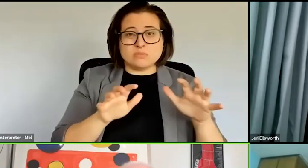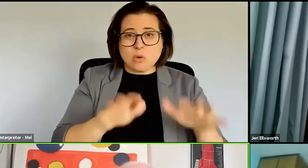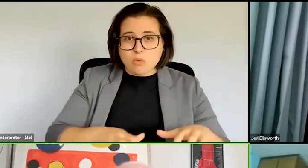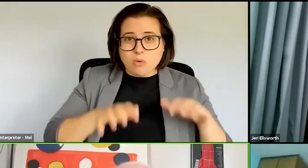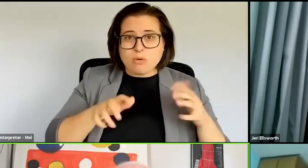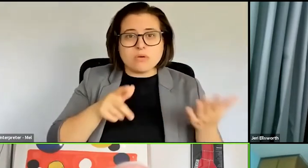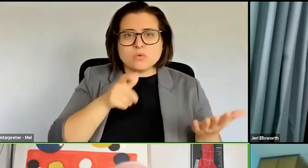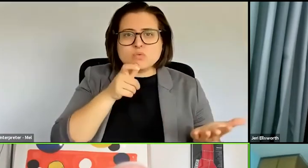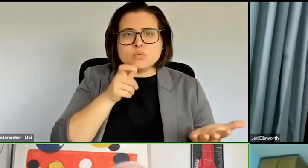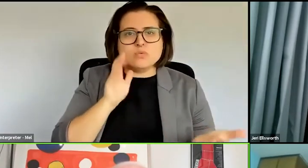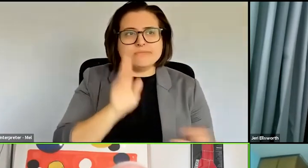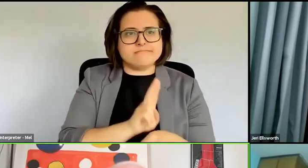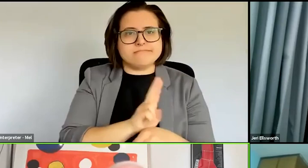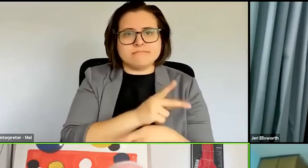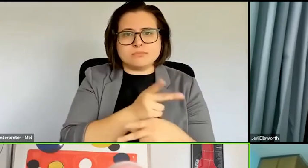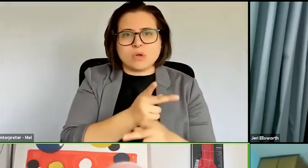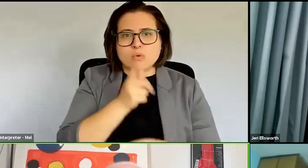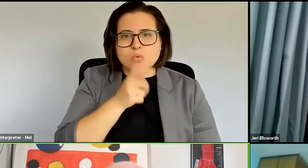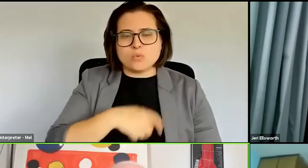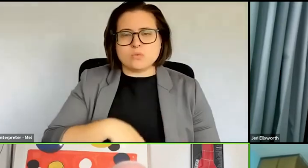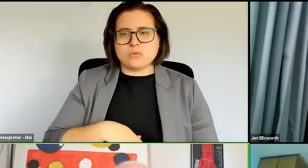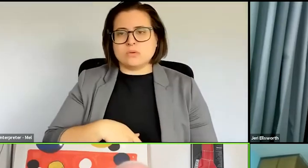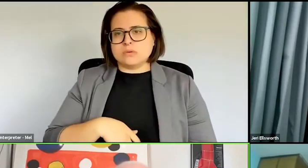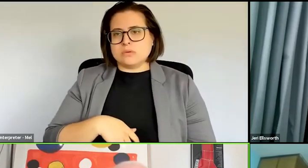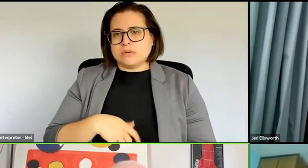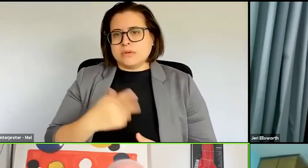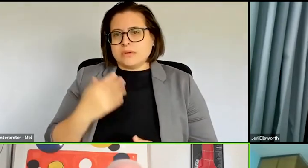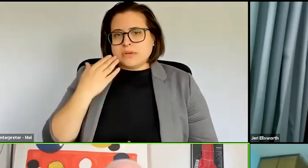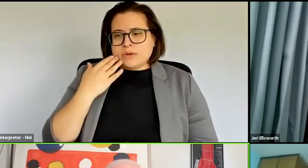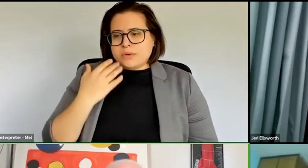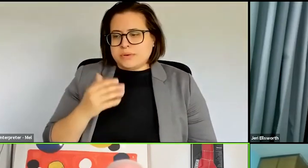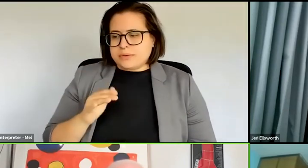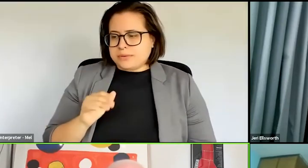instantly be comfortable with. No one thought that the solution for the next generation of a